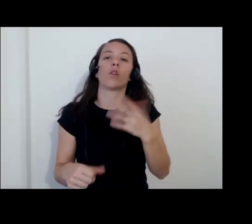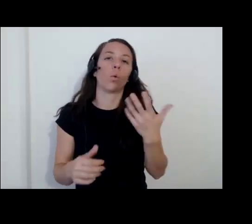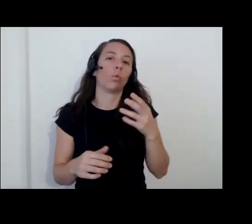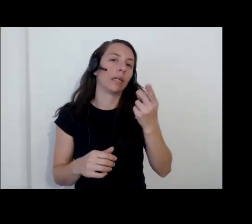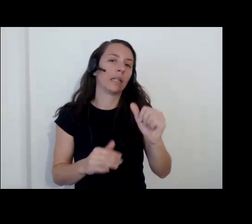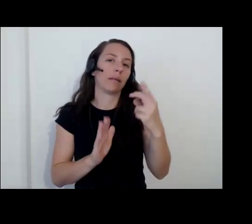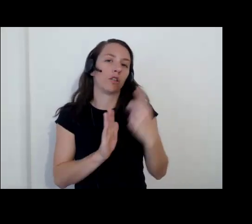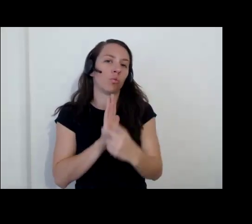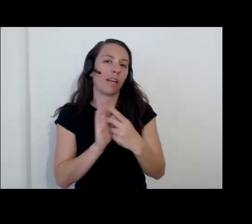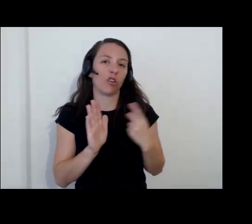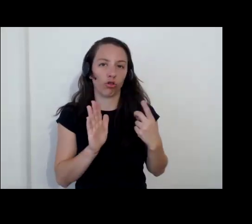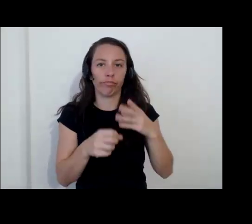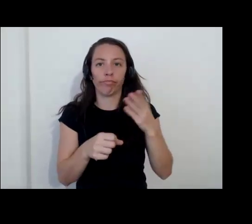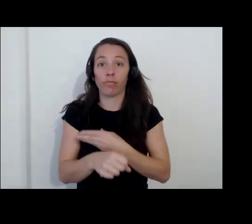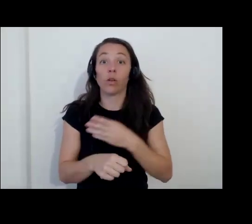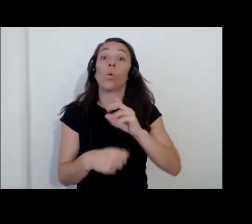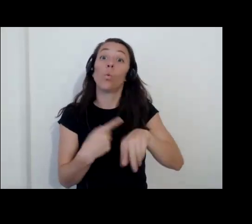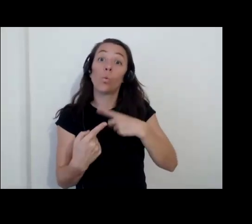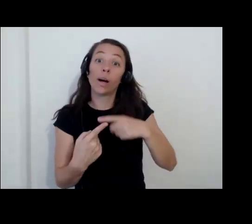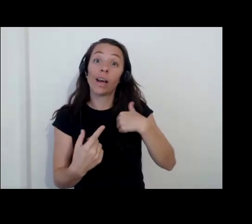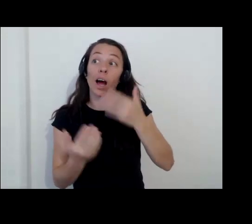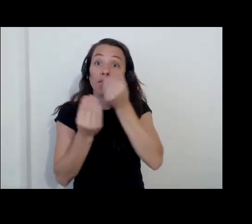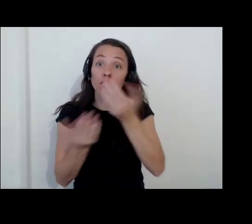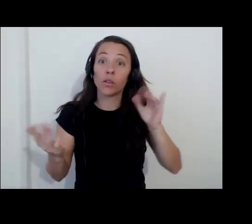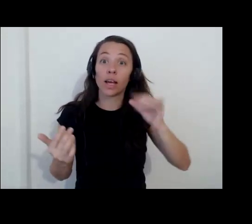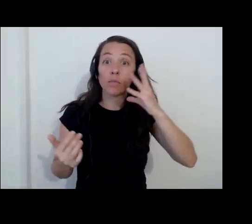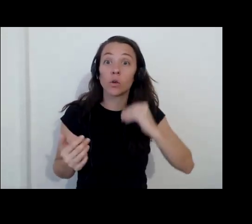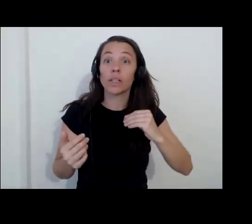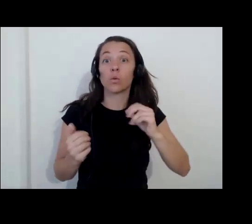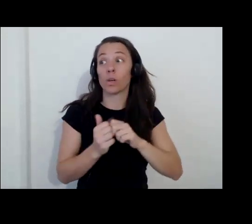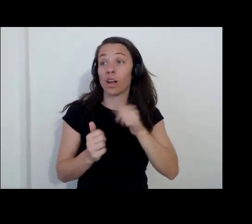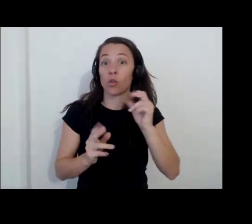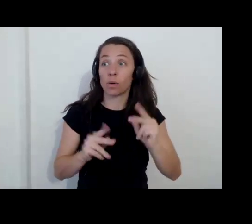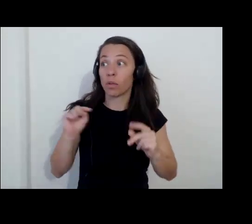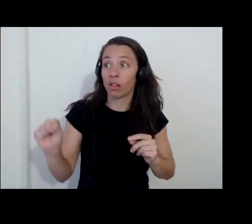It was only when I shared that experience with others in the Disabled community that I realized